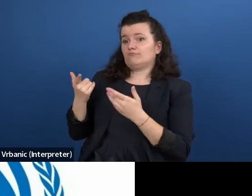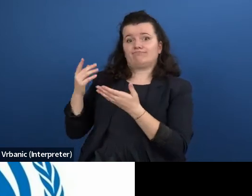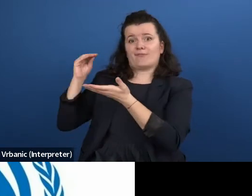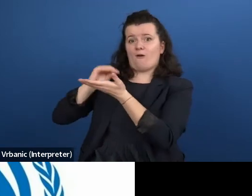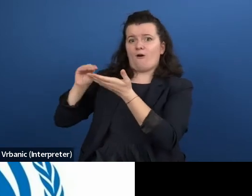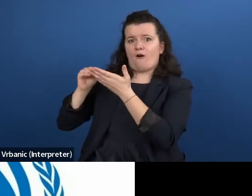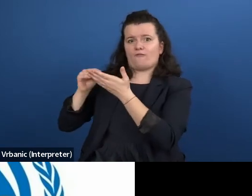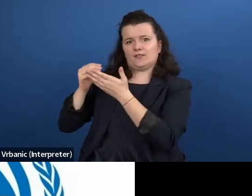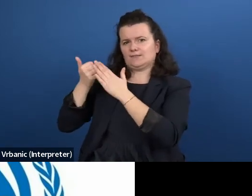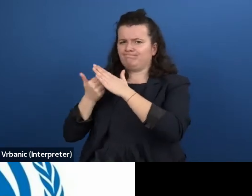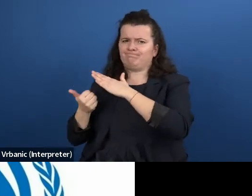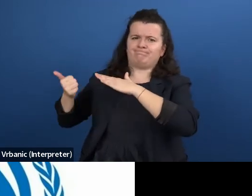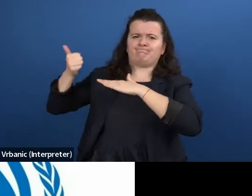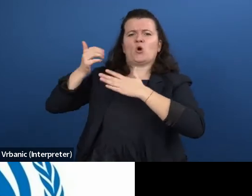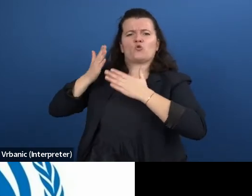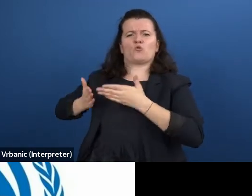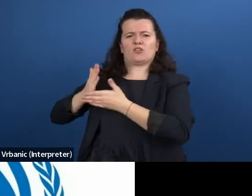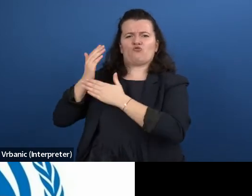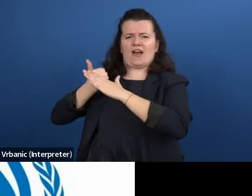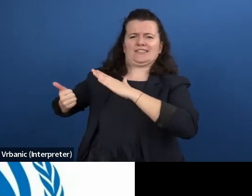guidelines and principles on human trafficking.